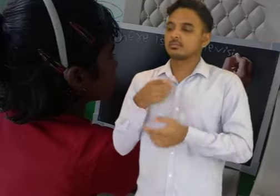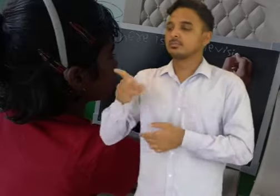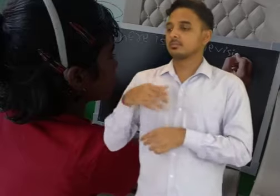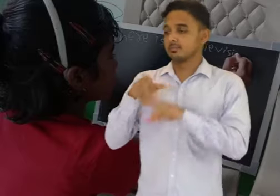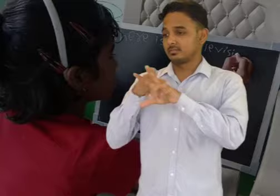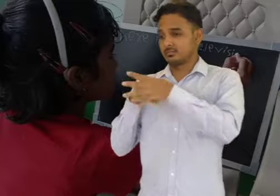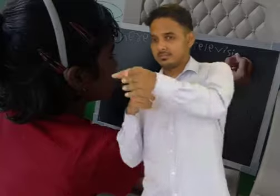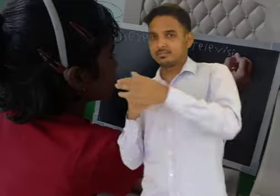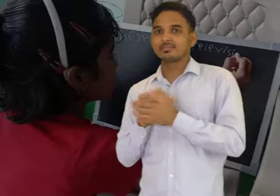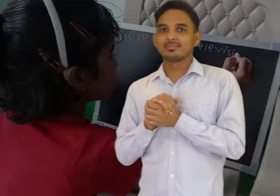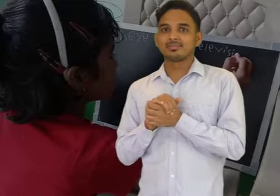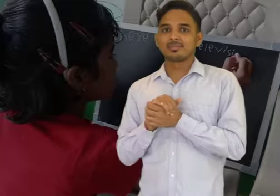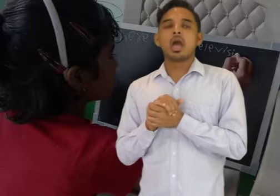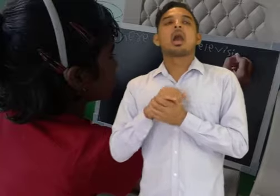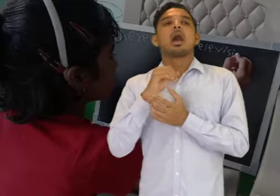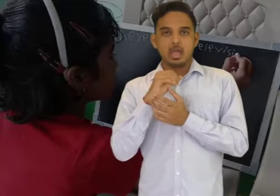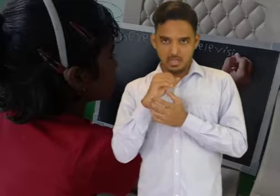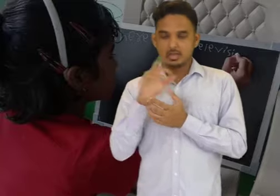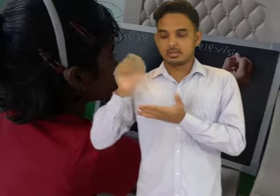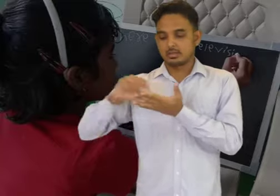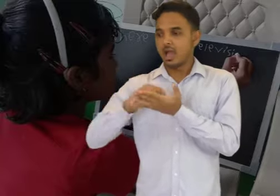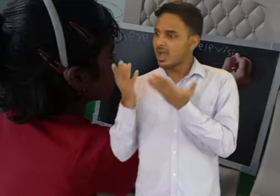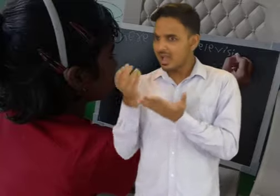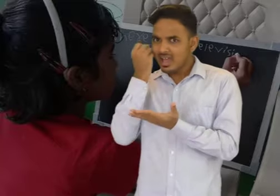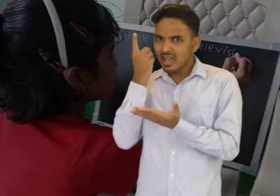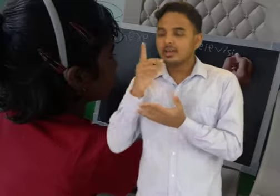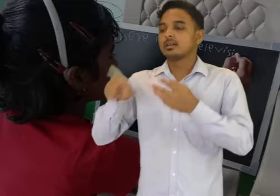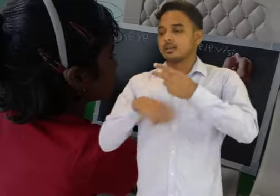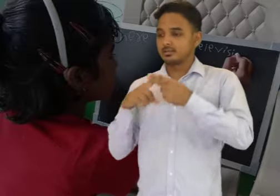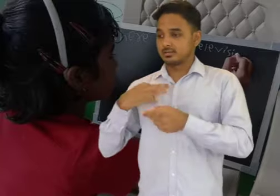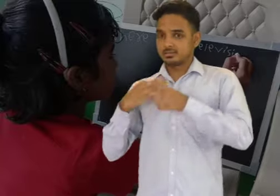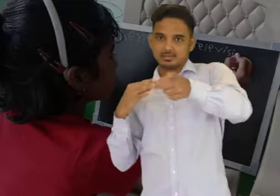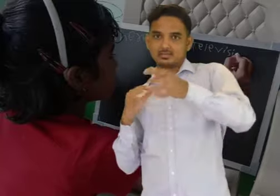same sentence structure examples that is a pen